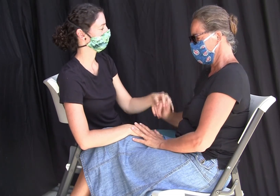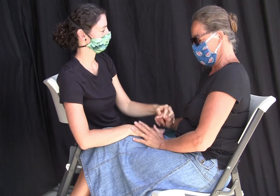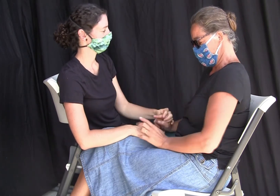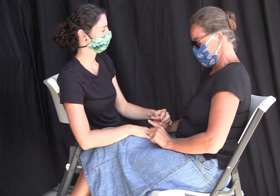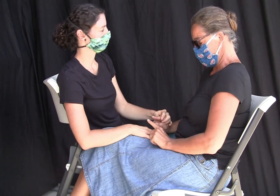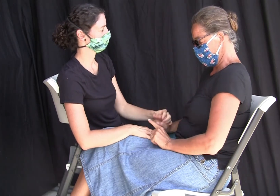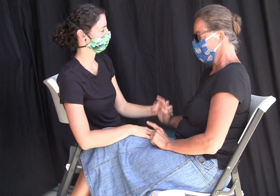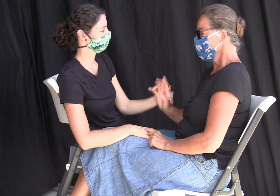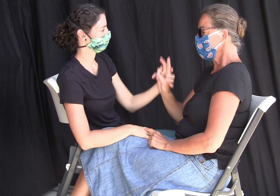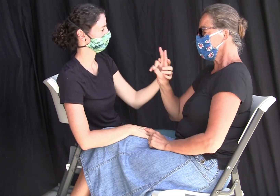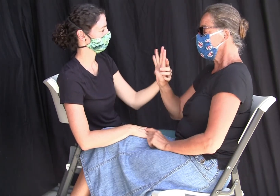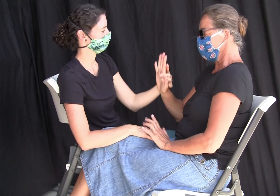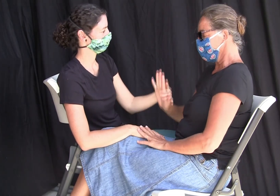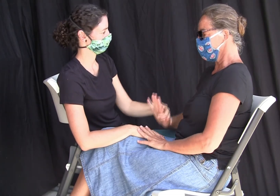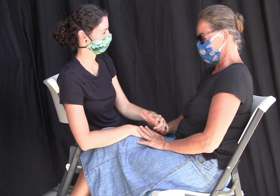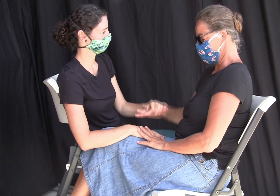to assume a different role in communication.